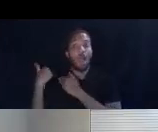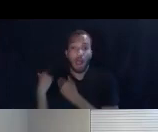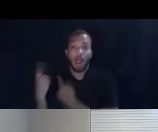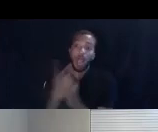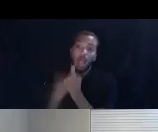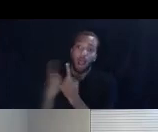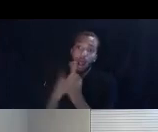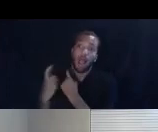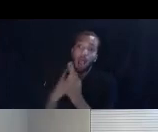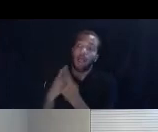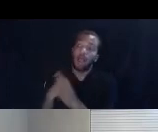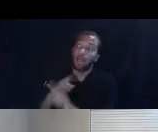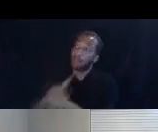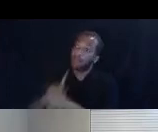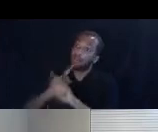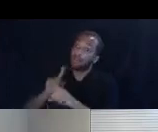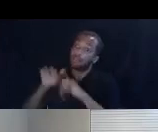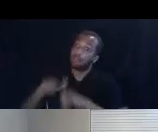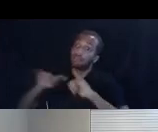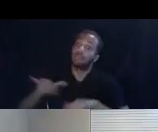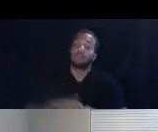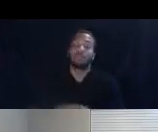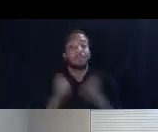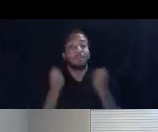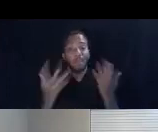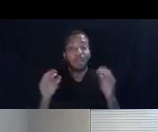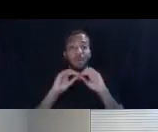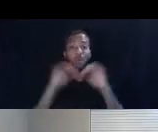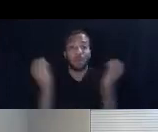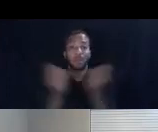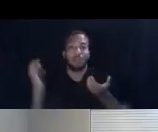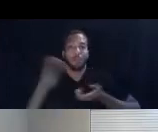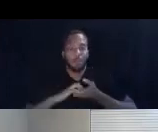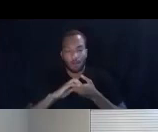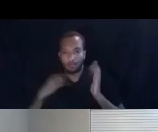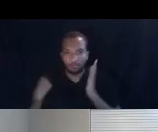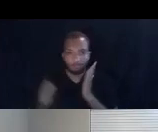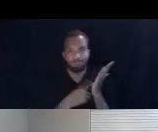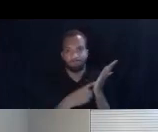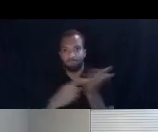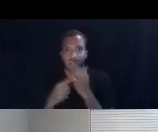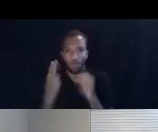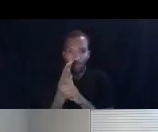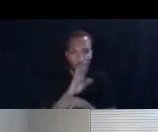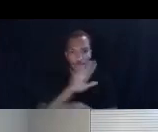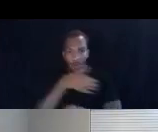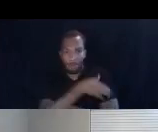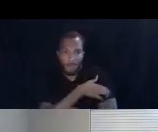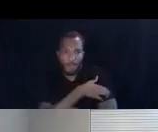from the same communities, several organizations partner together and pull their resources to conduct their CHNAs.